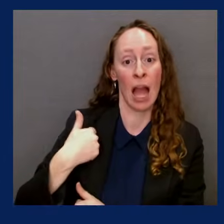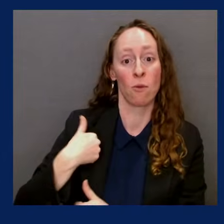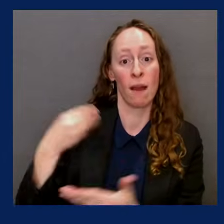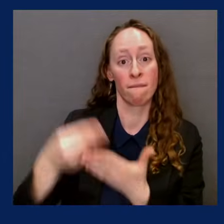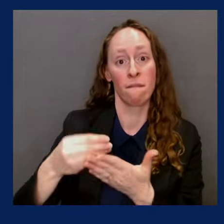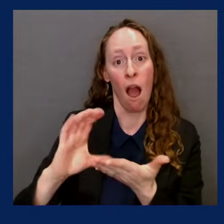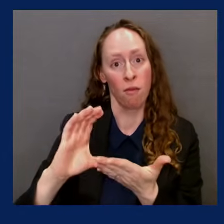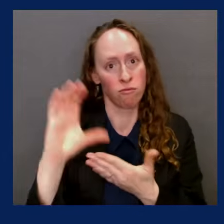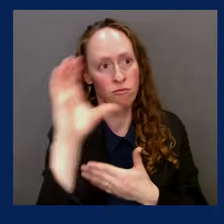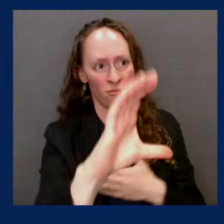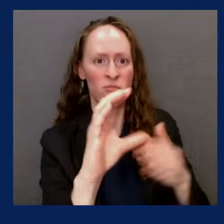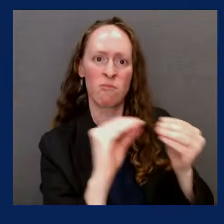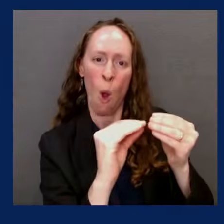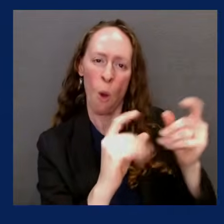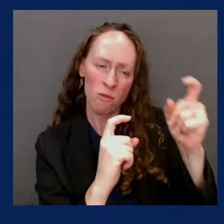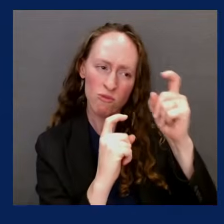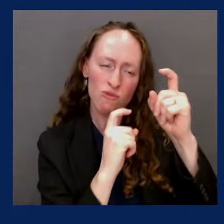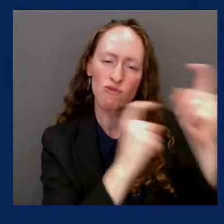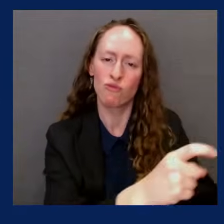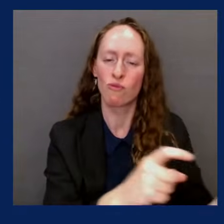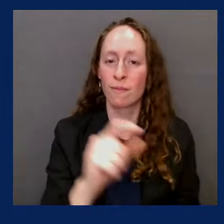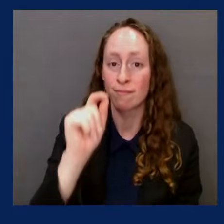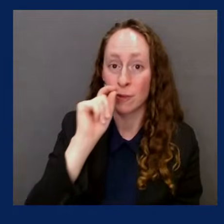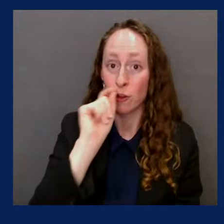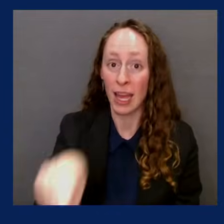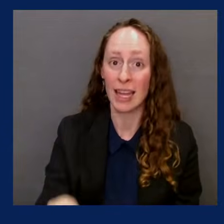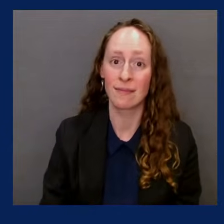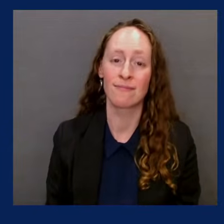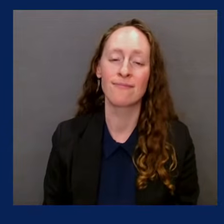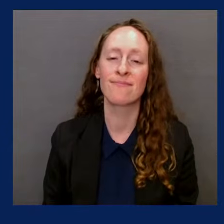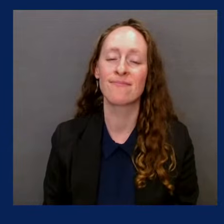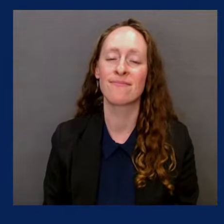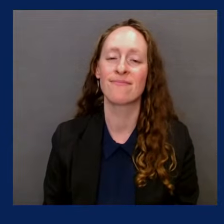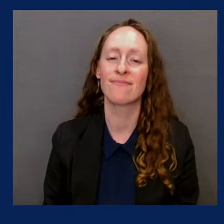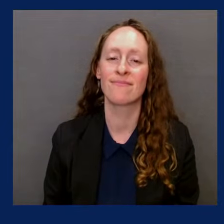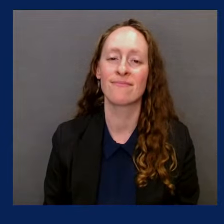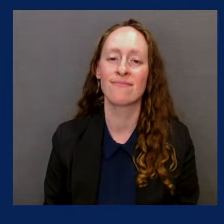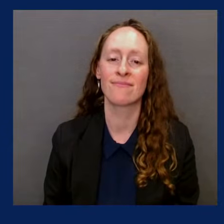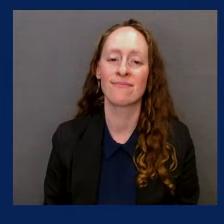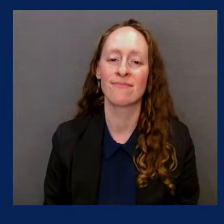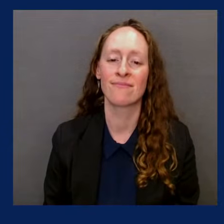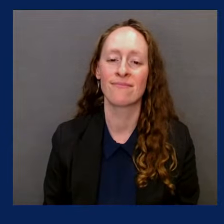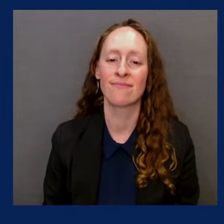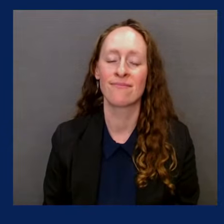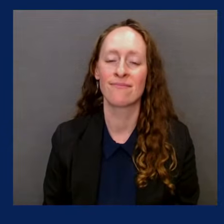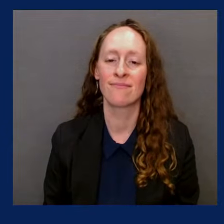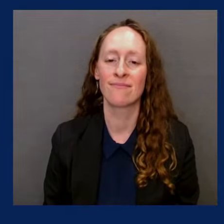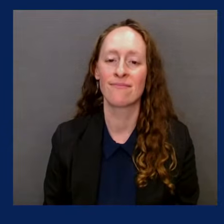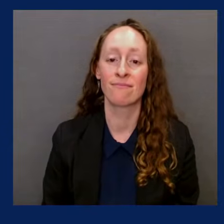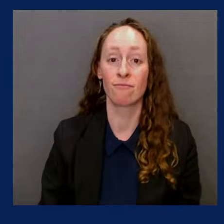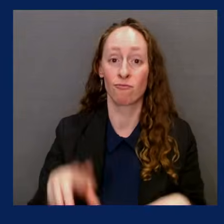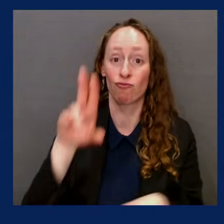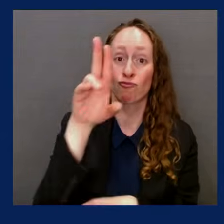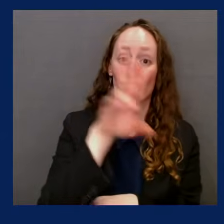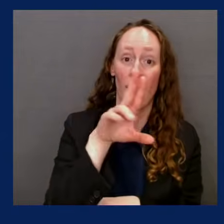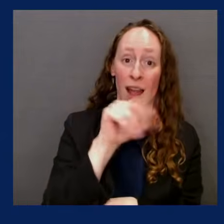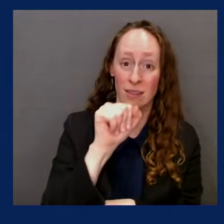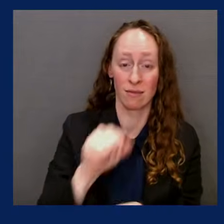Look, Australia and the United States also share, in my view, the commitment to upholding the international rules of the road,